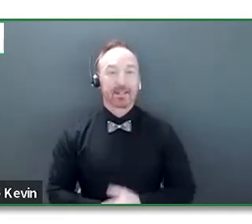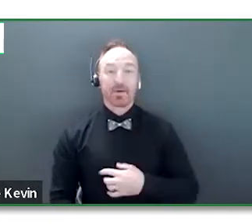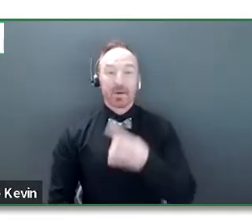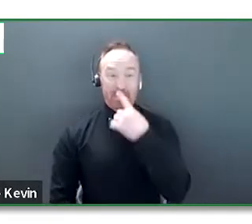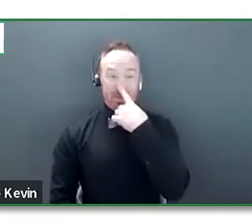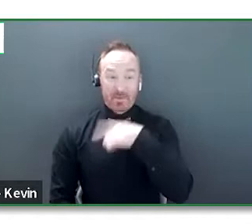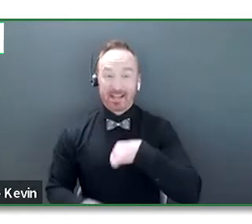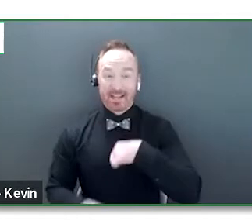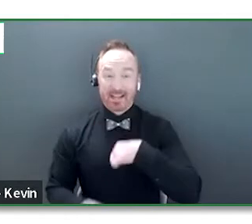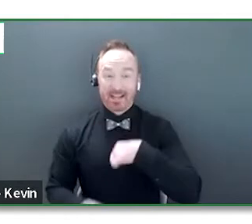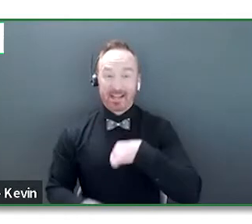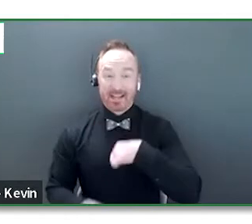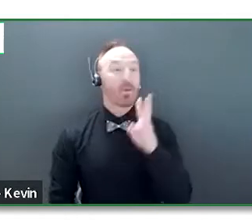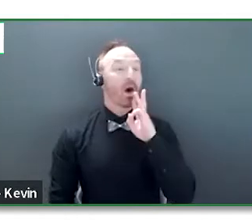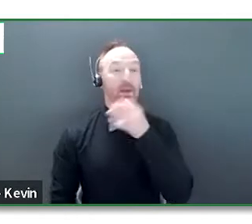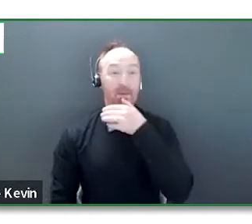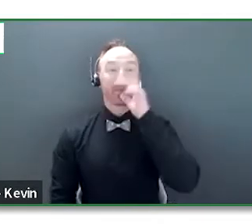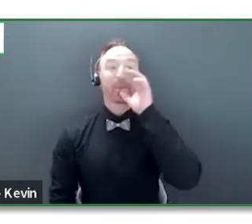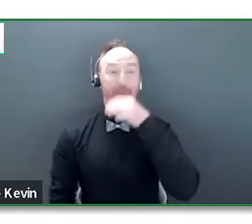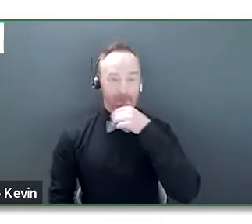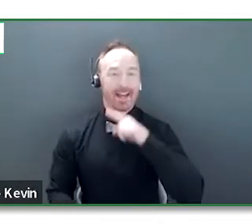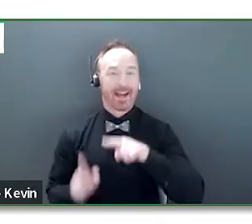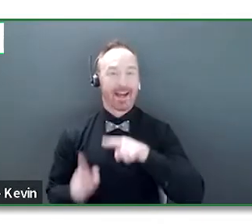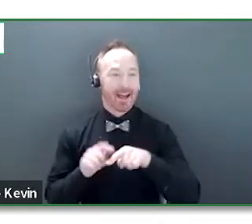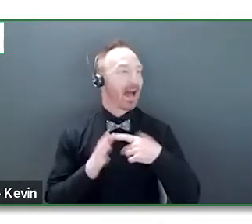and I'll continue.